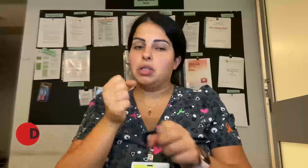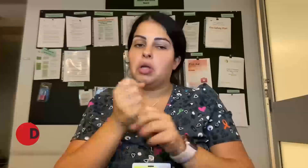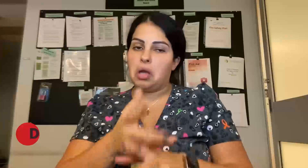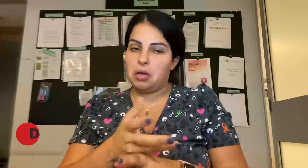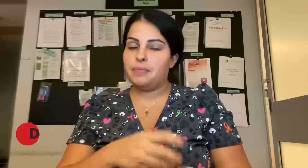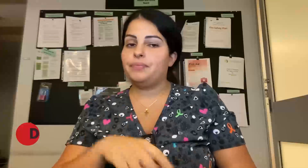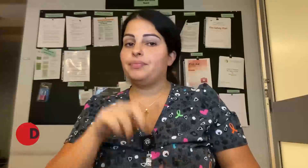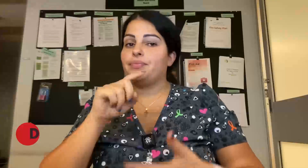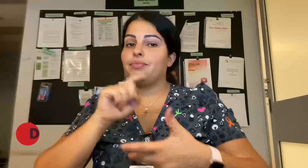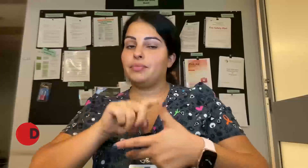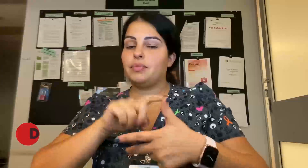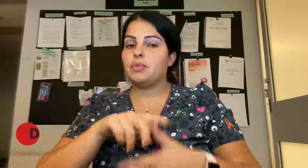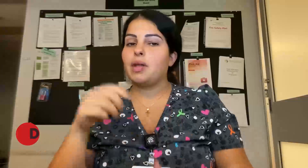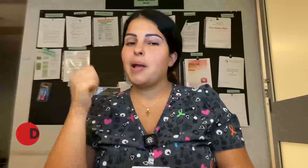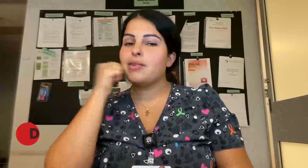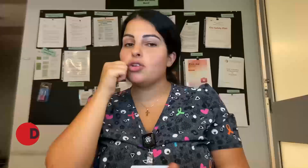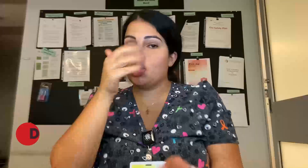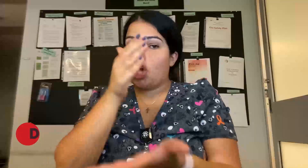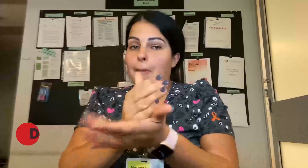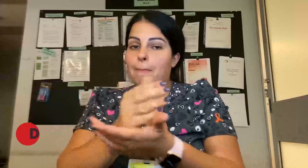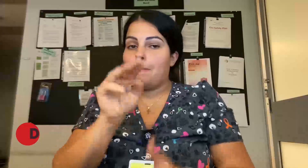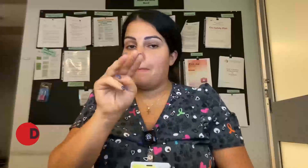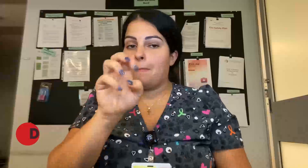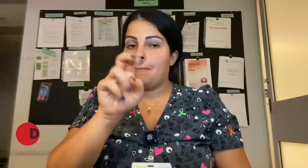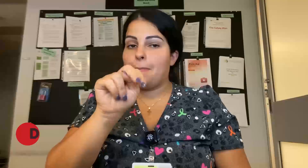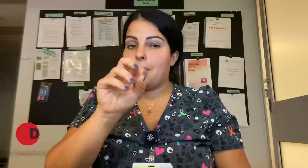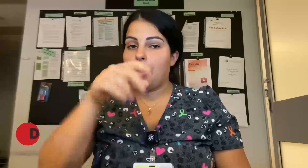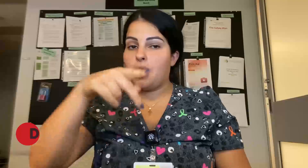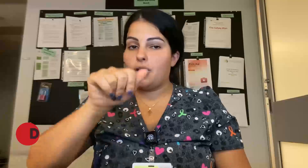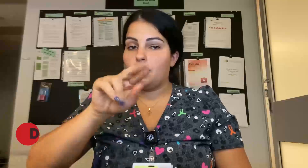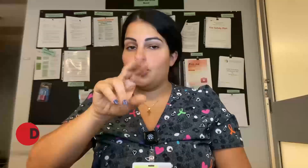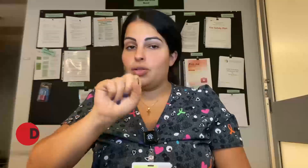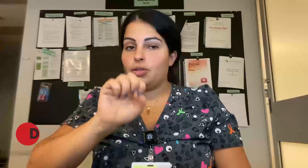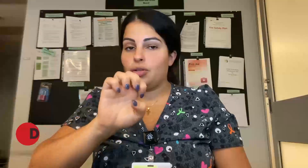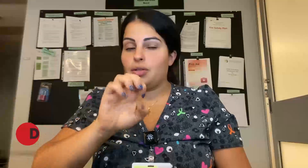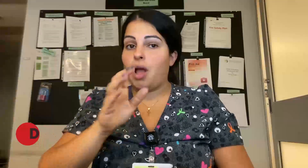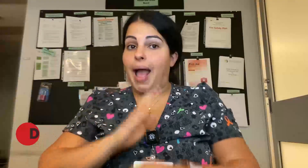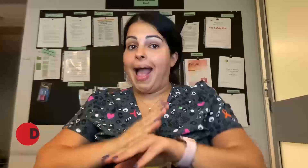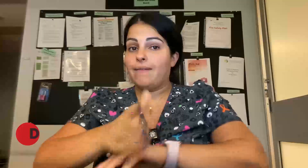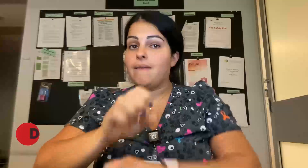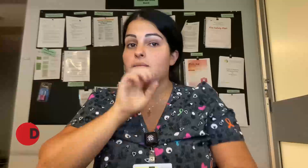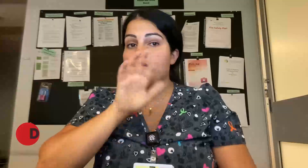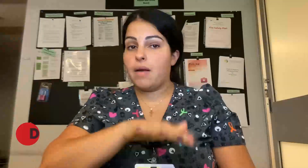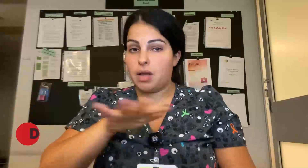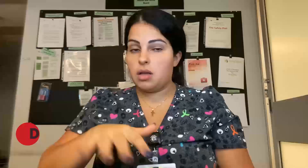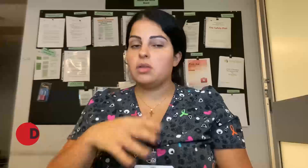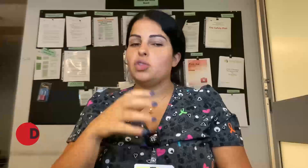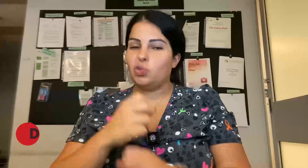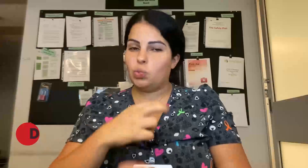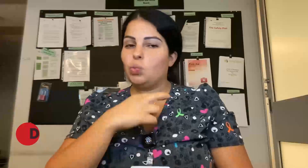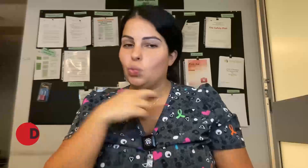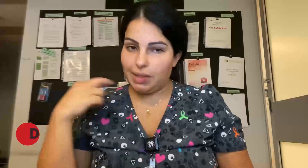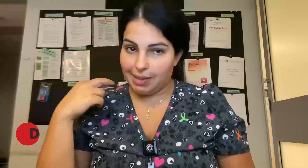women who have a late menopause, after age 55, are at an increased risk;